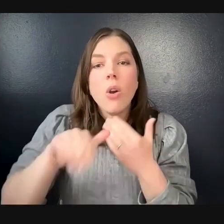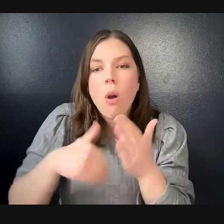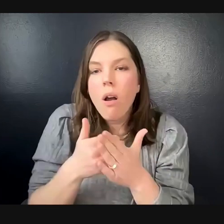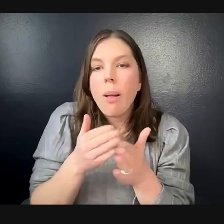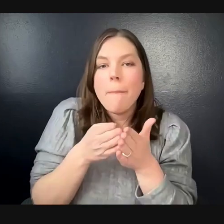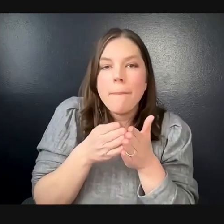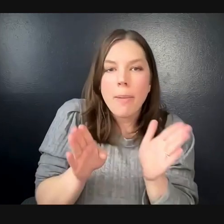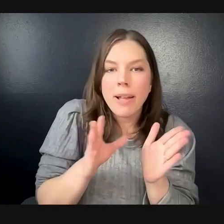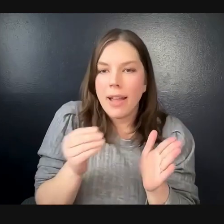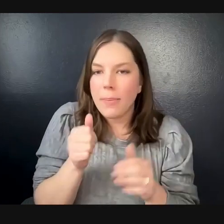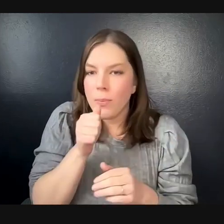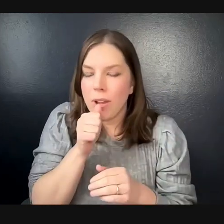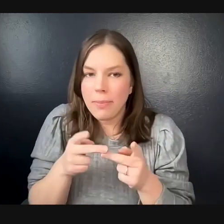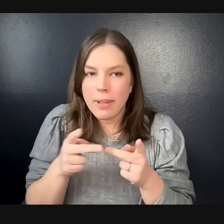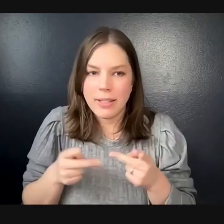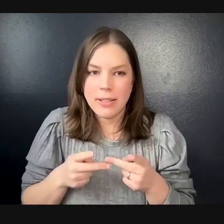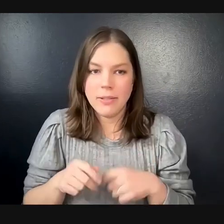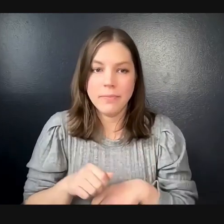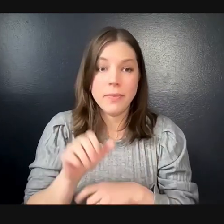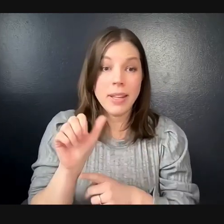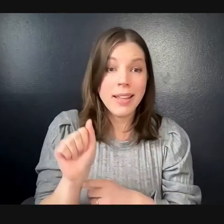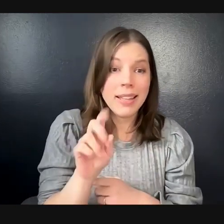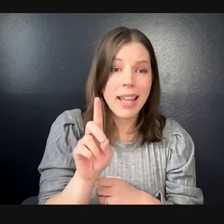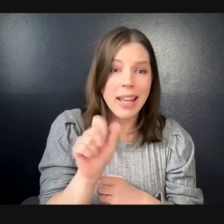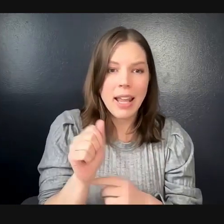and all of the public and private places.